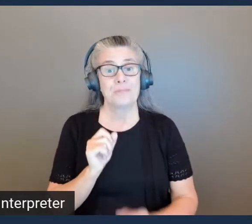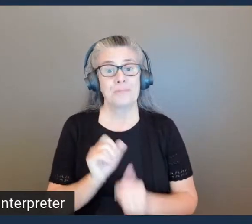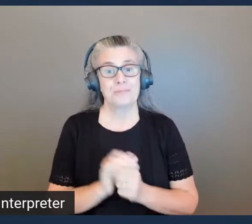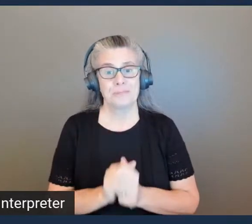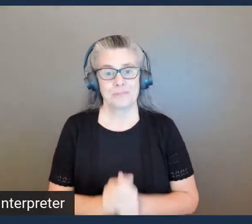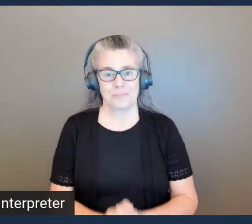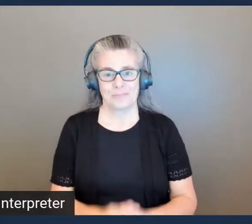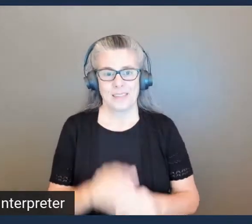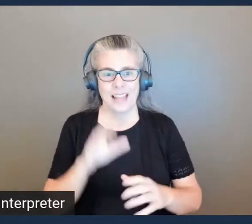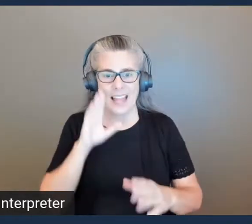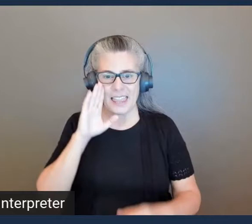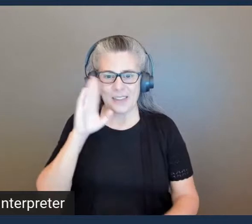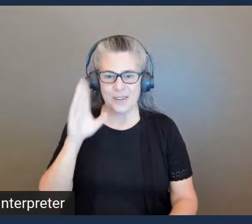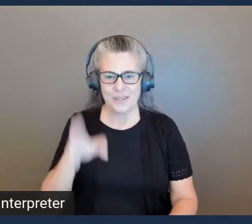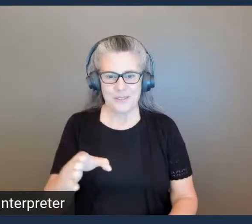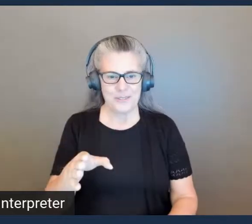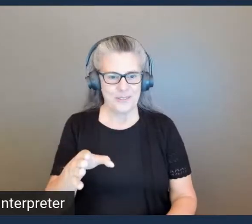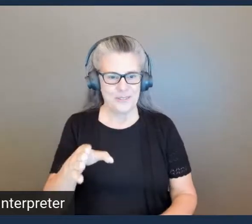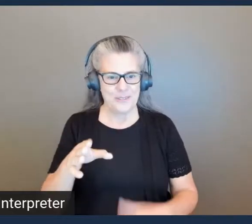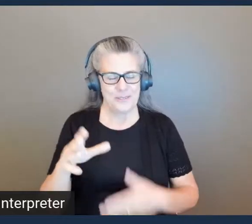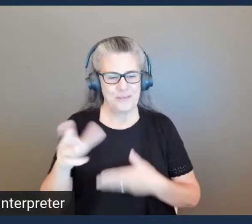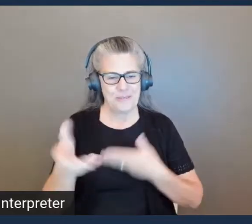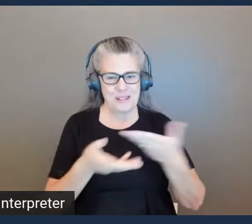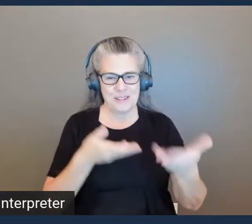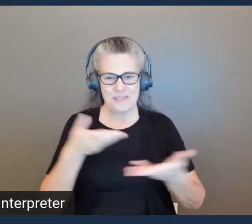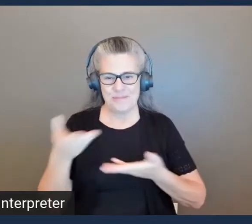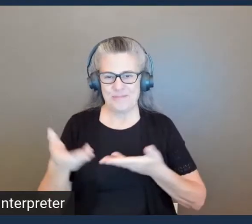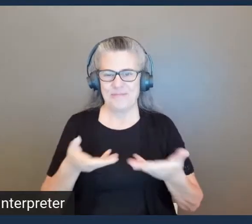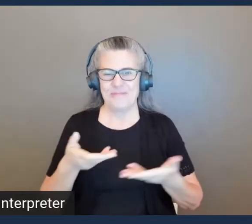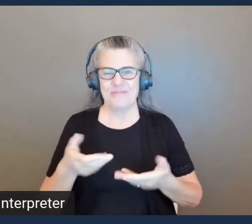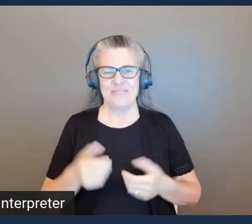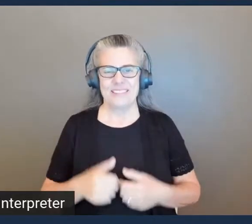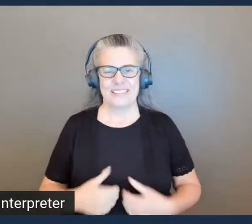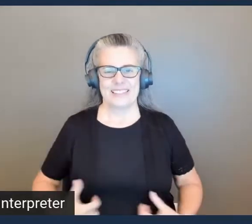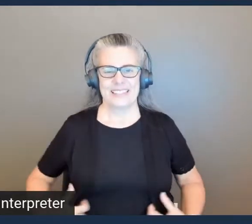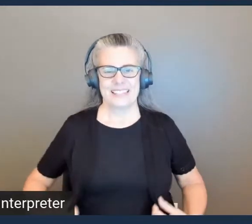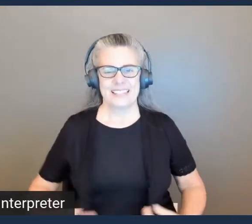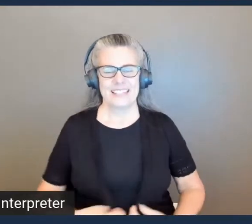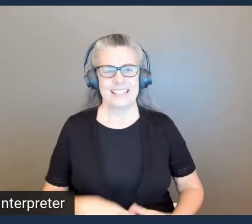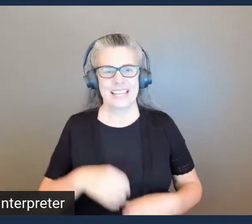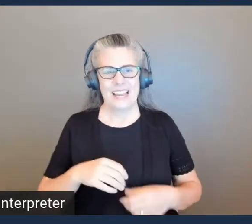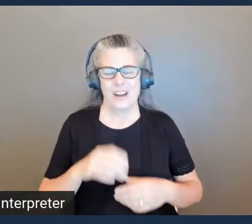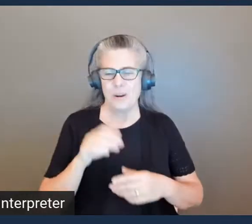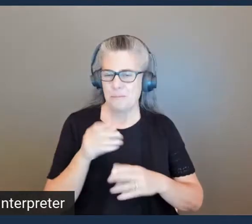Hello, welcome, welcome, welcome. Just before we kick it off, I want to say,